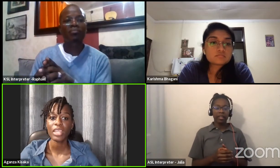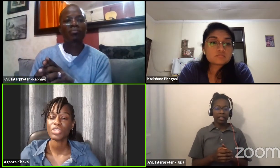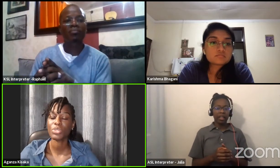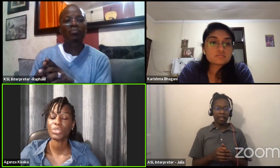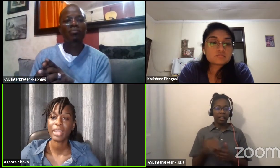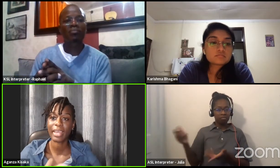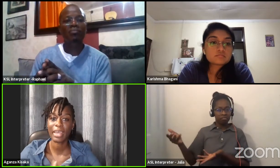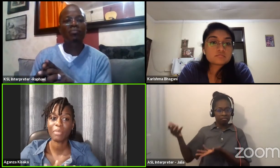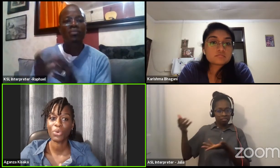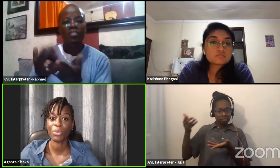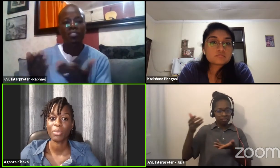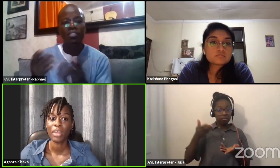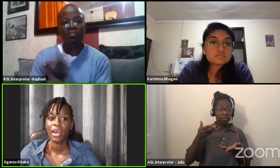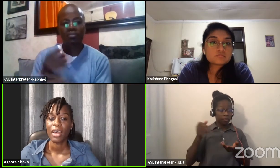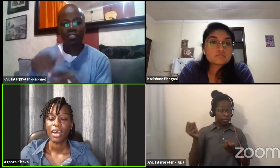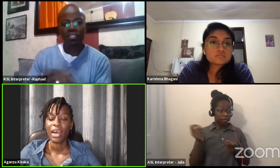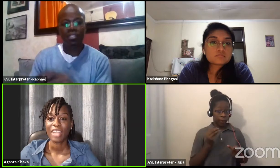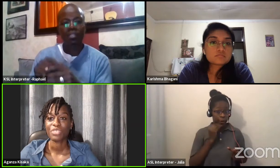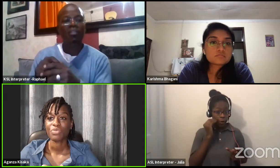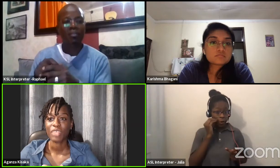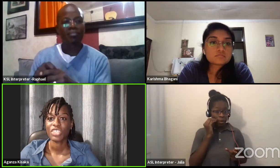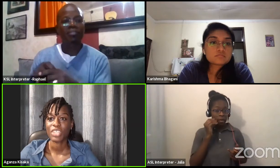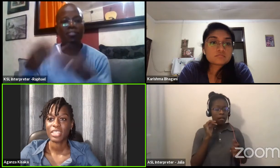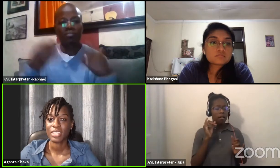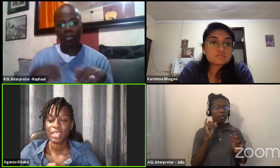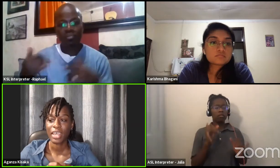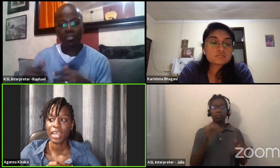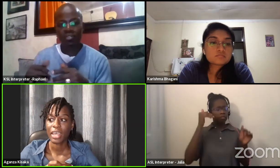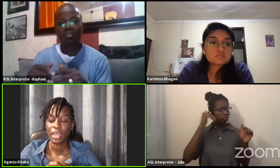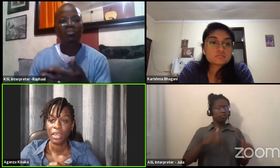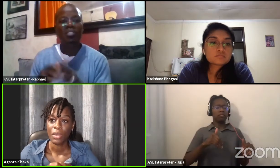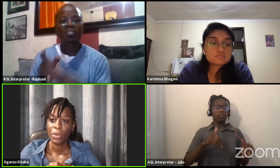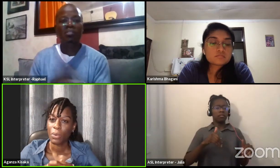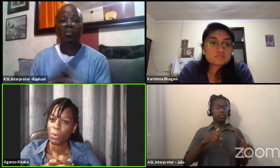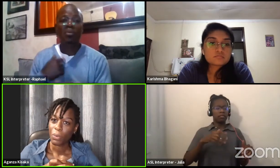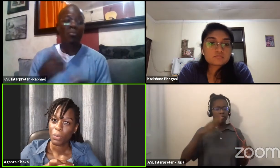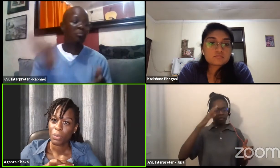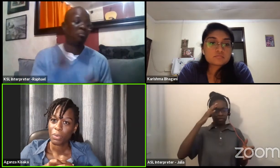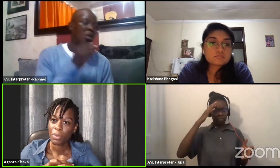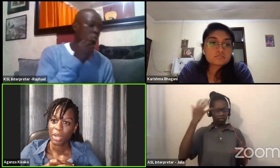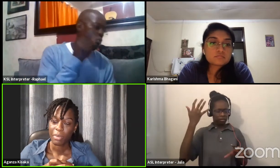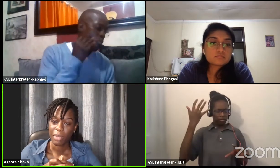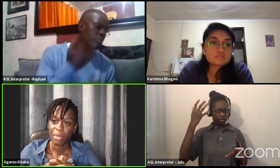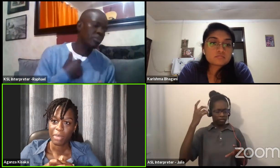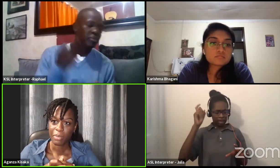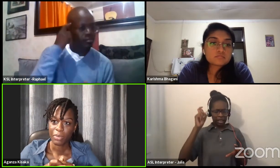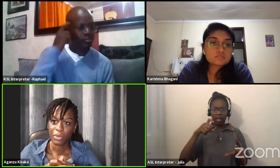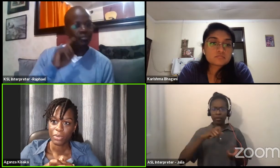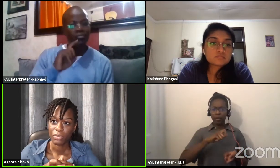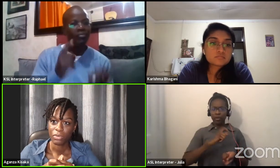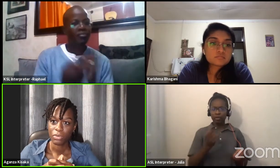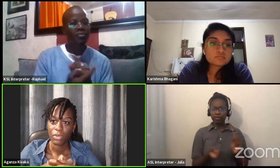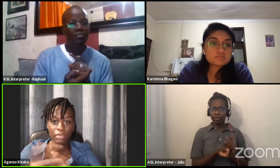And so when I came home I had to readjust and say, "Hey, what about my people?